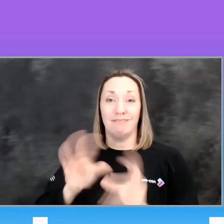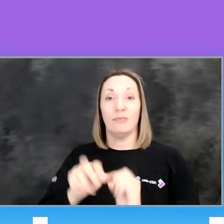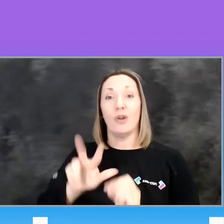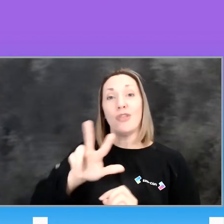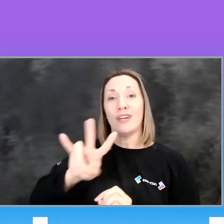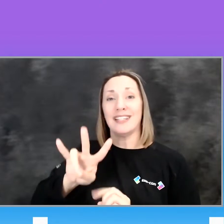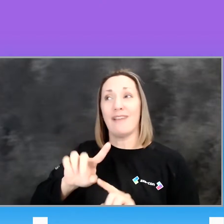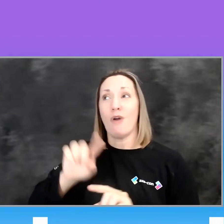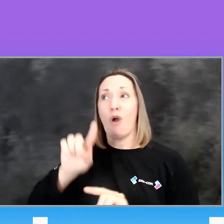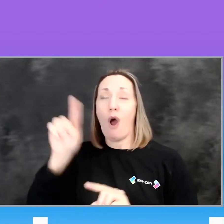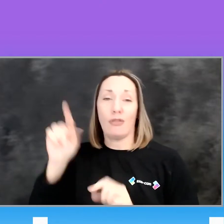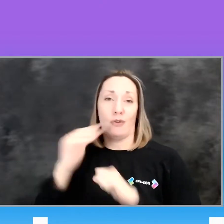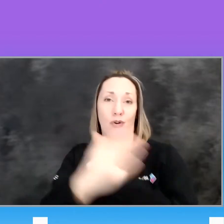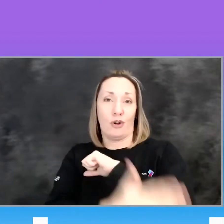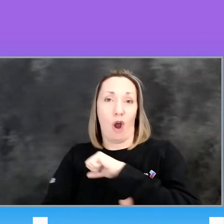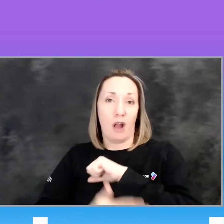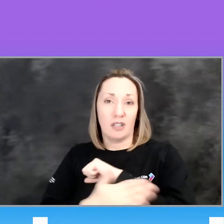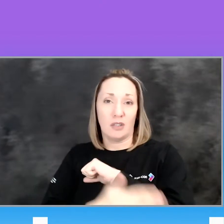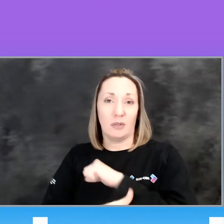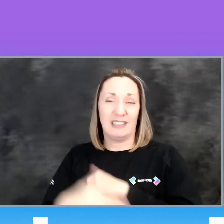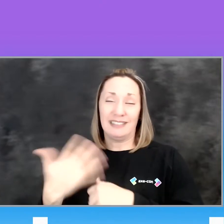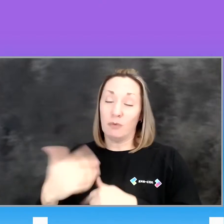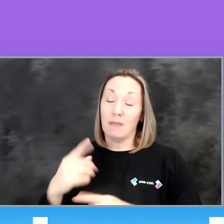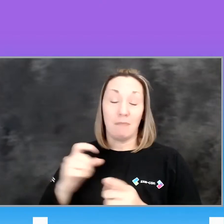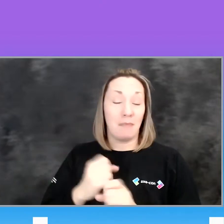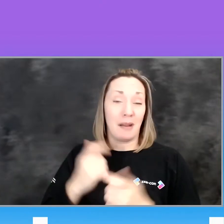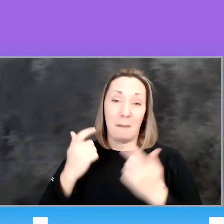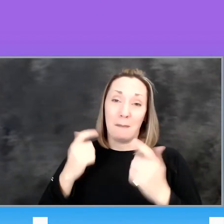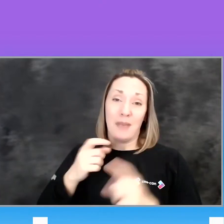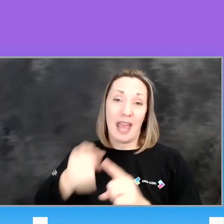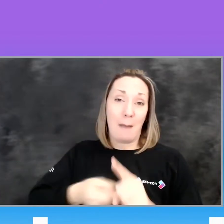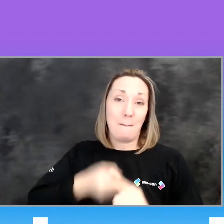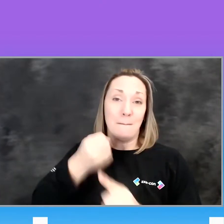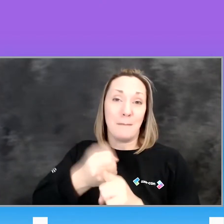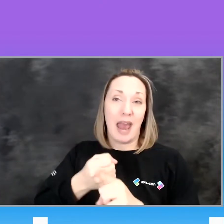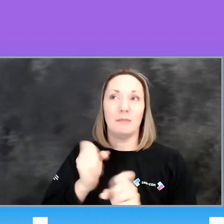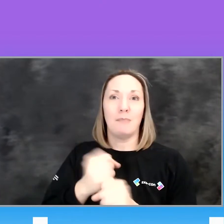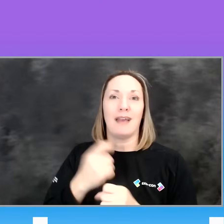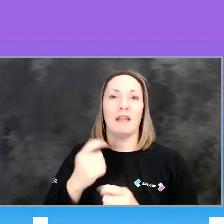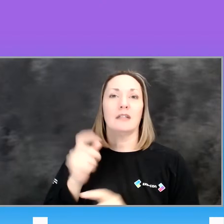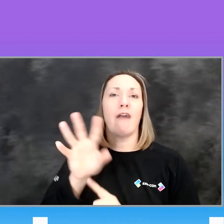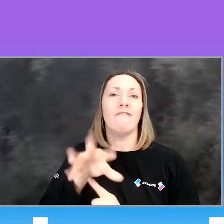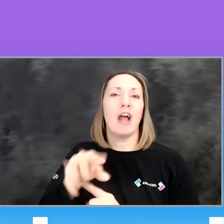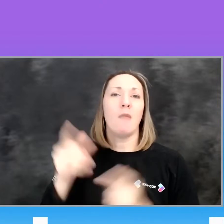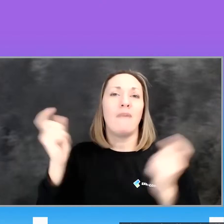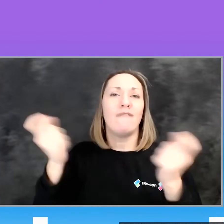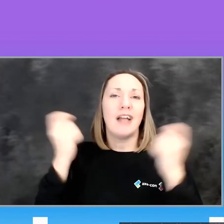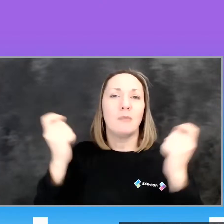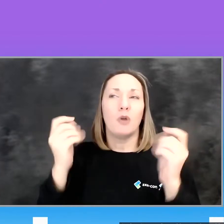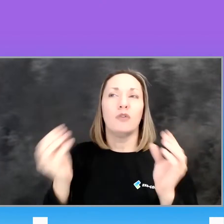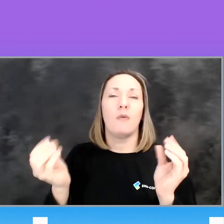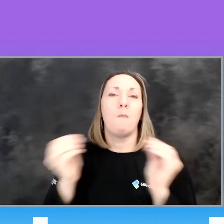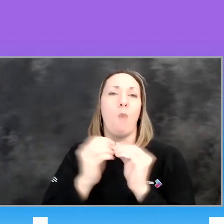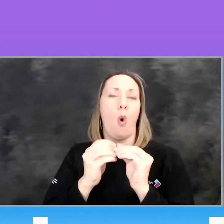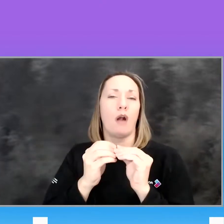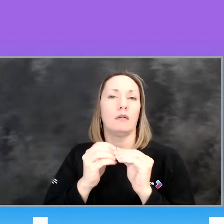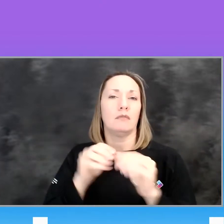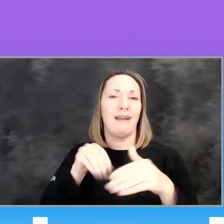made real impact in making things like film festivals much